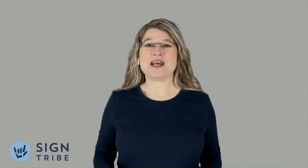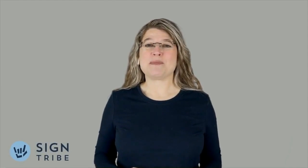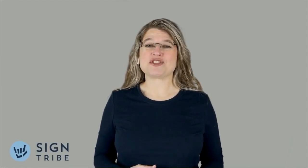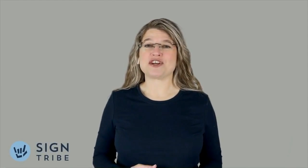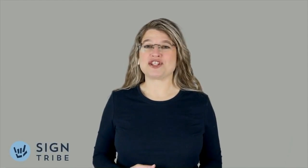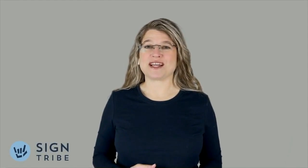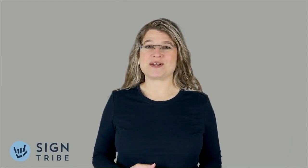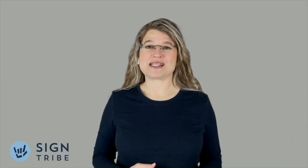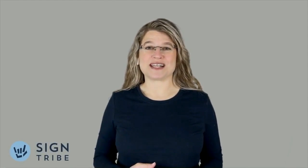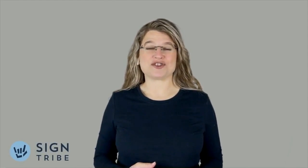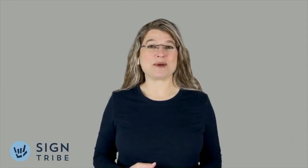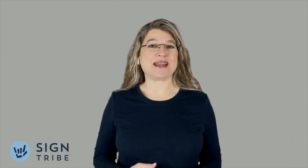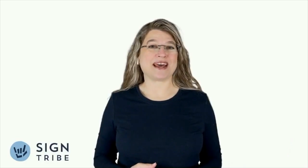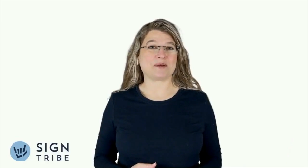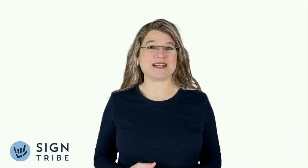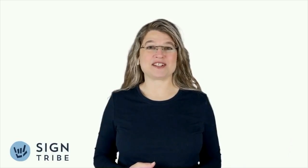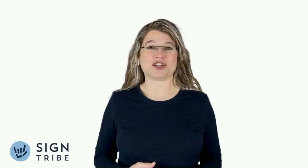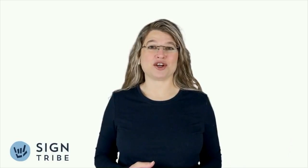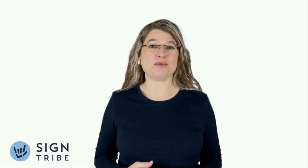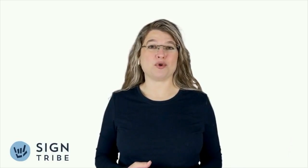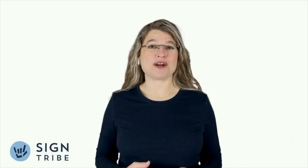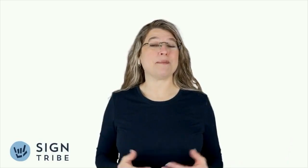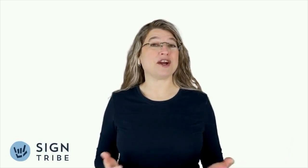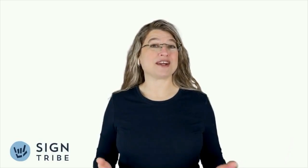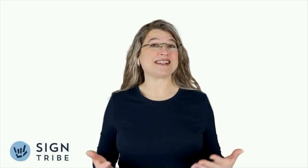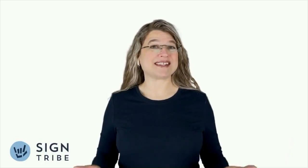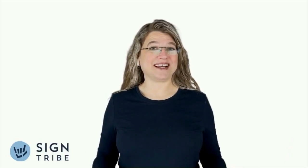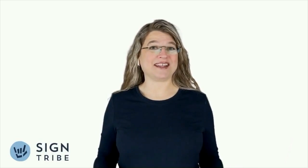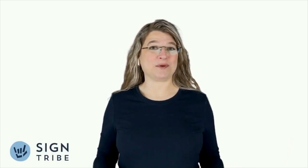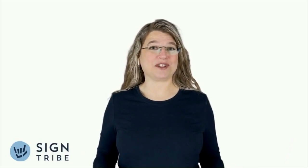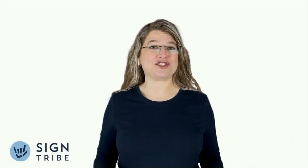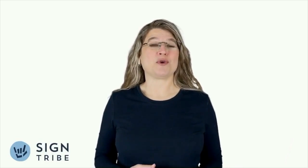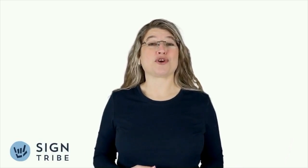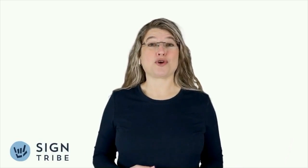Be sure to check out Sign Tribe Academy to learn more American Sign Language with our